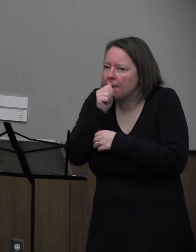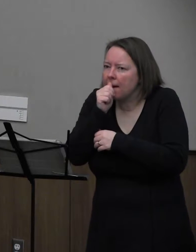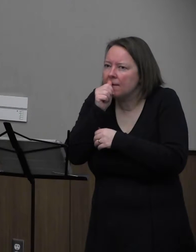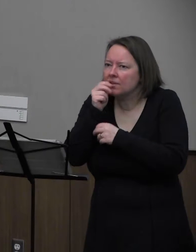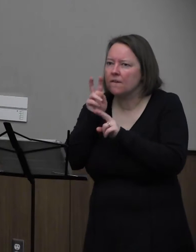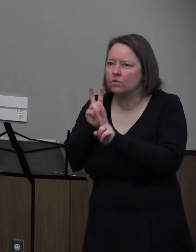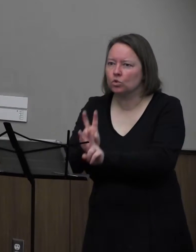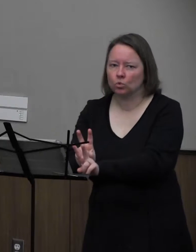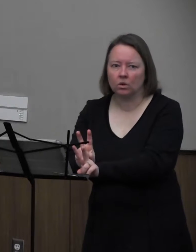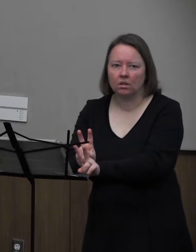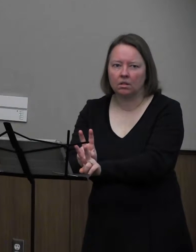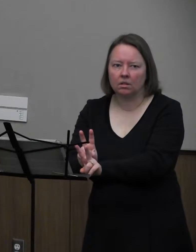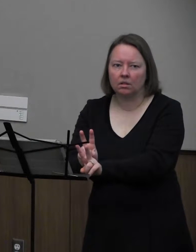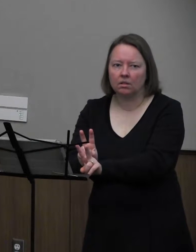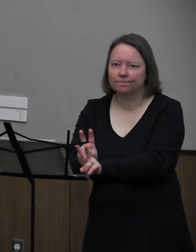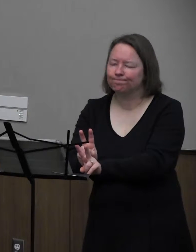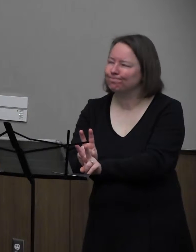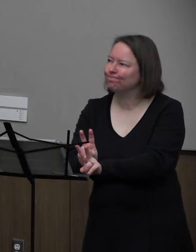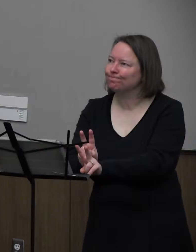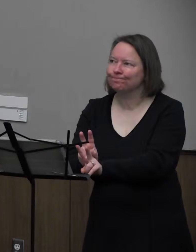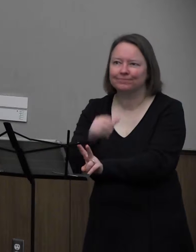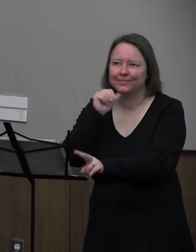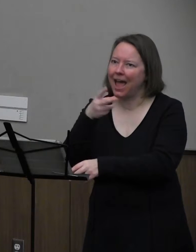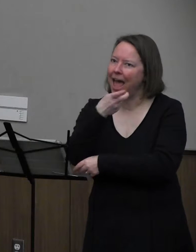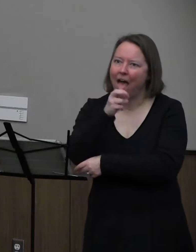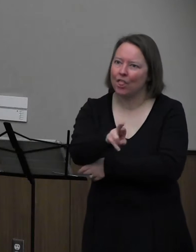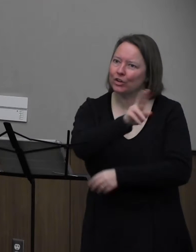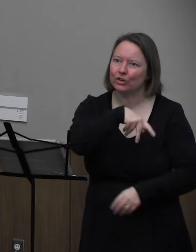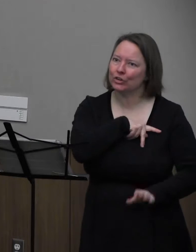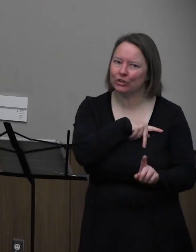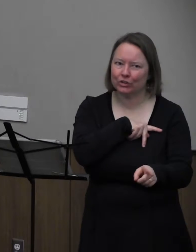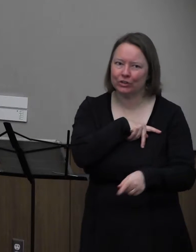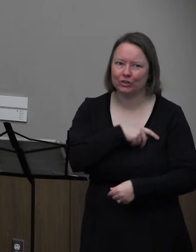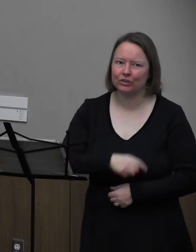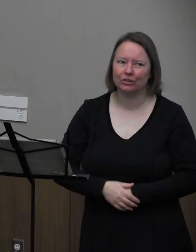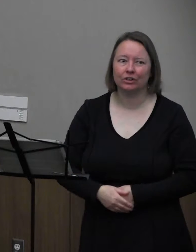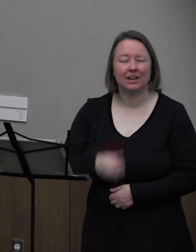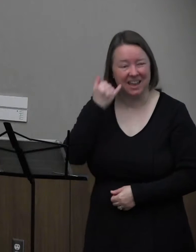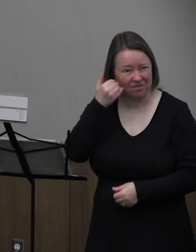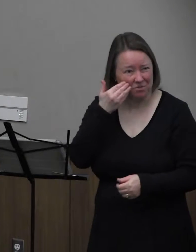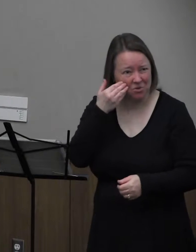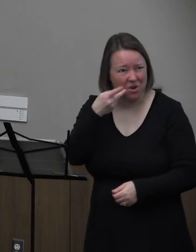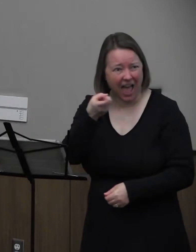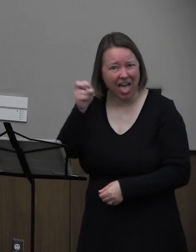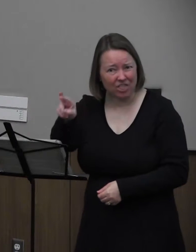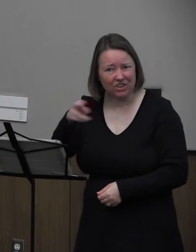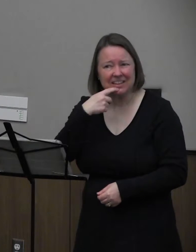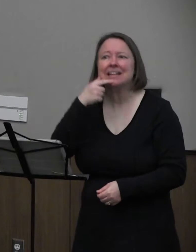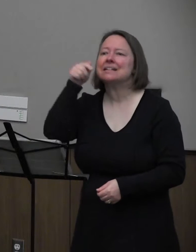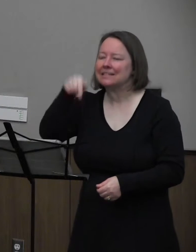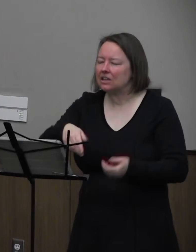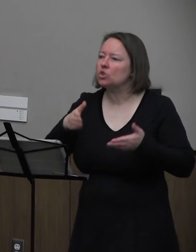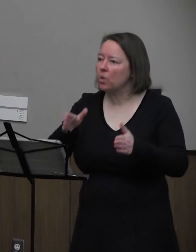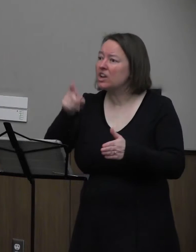' But that's not who Heather was. Anybody who knew Heather said this is the way she had to go--